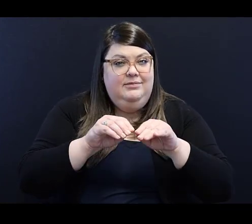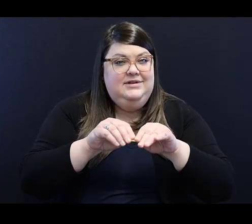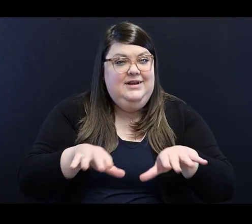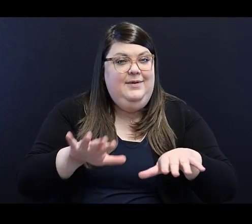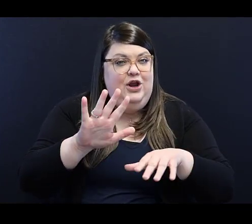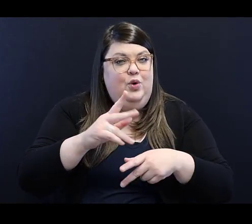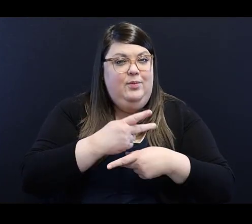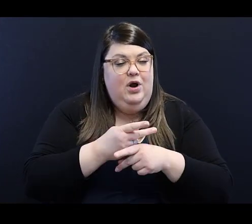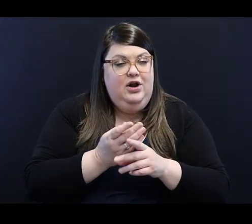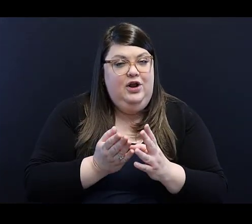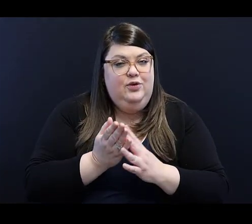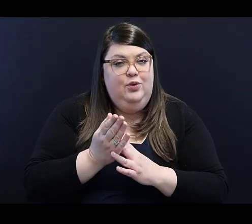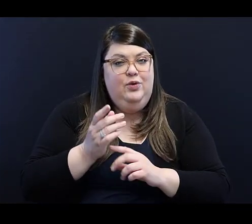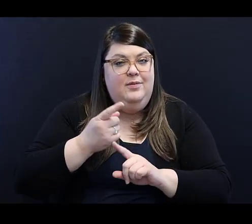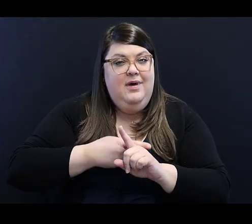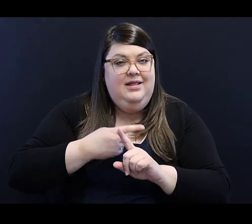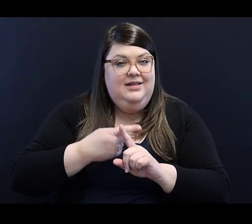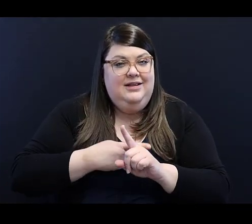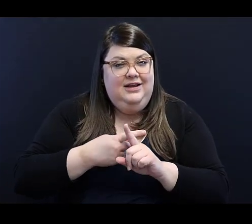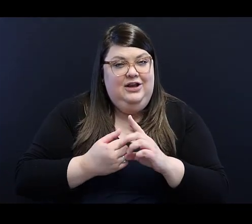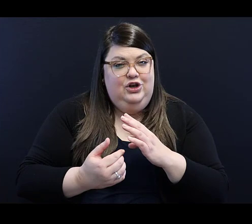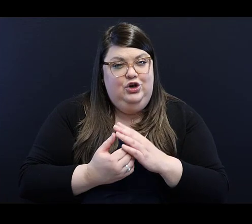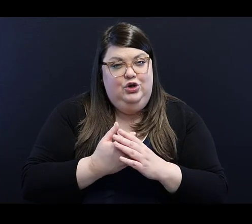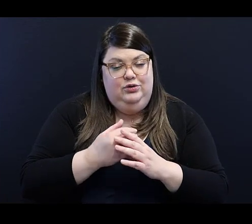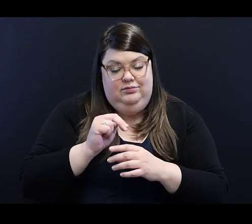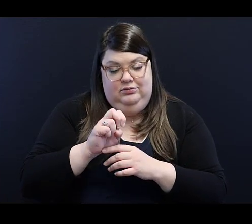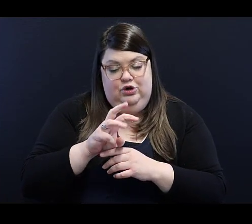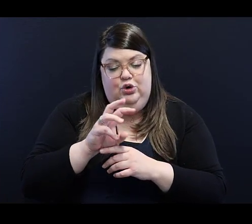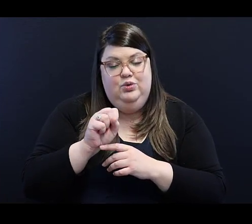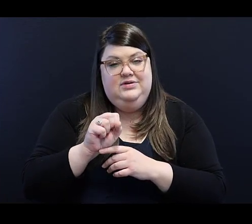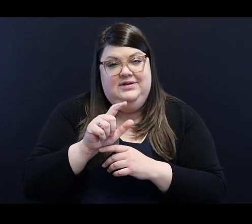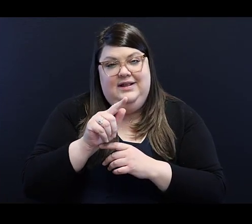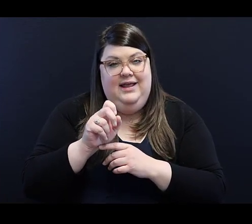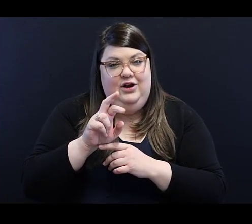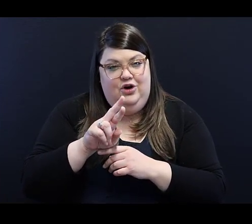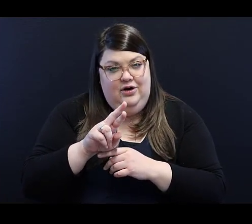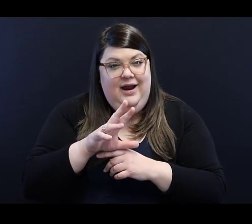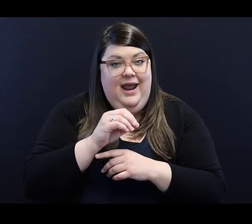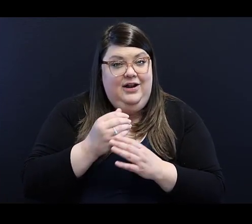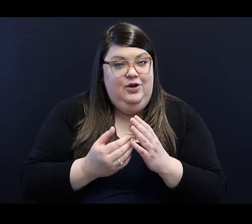through the monthly NCRTM newsletter and through NCRTM’s social media channels.